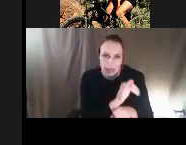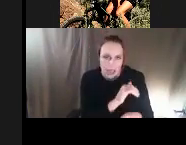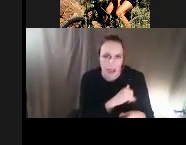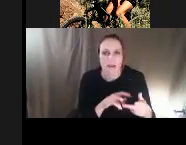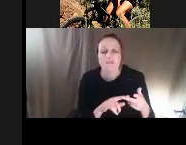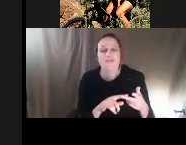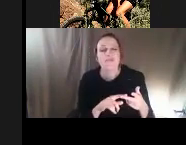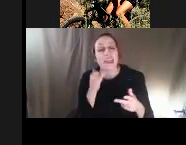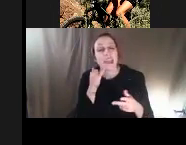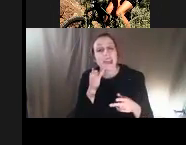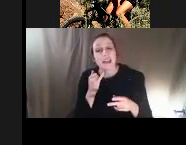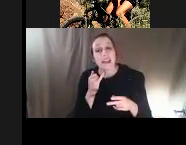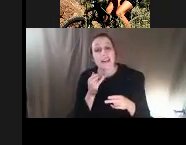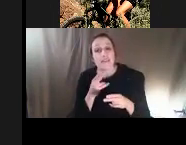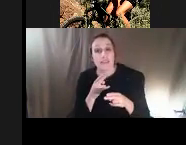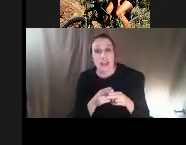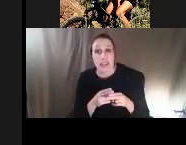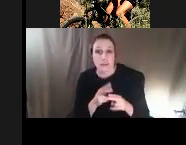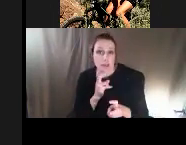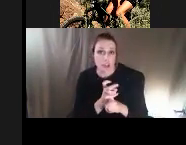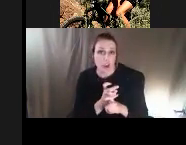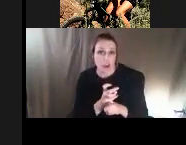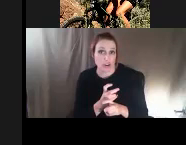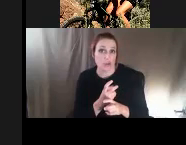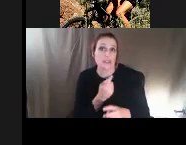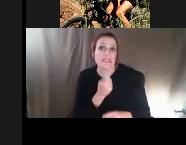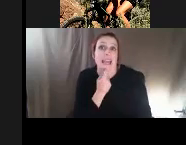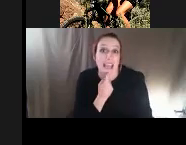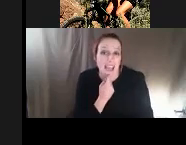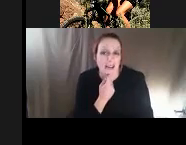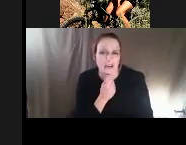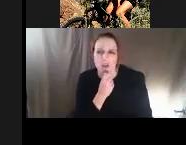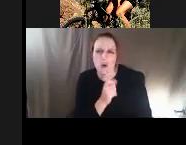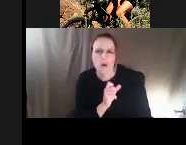ask somebody if their name has any meaning to it and